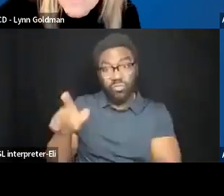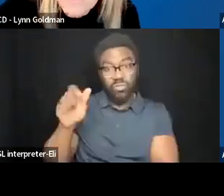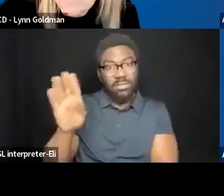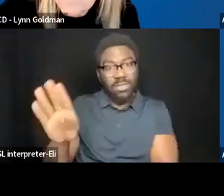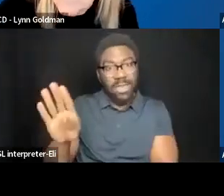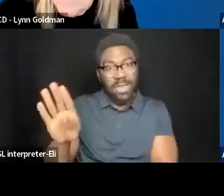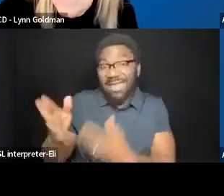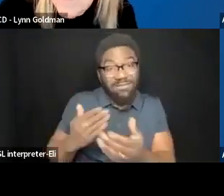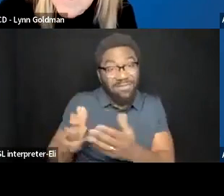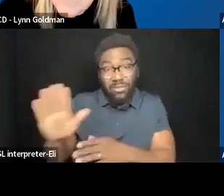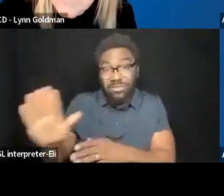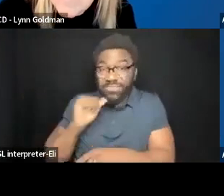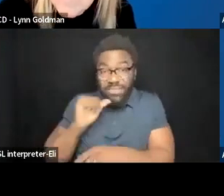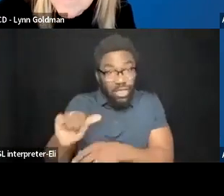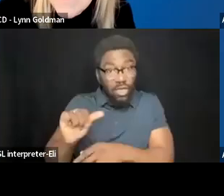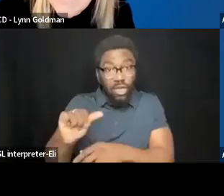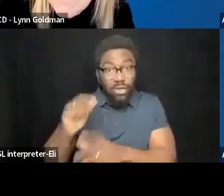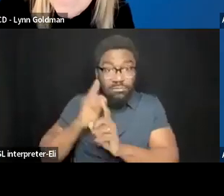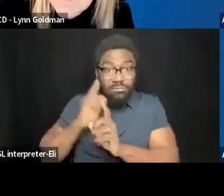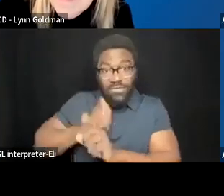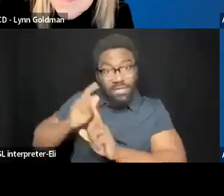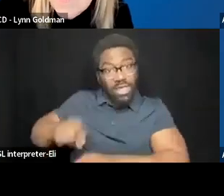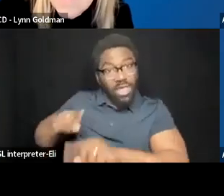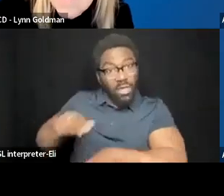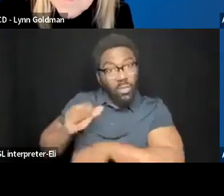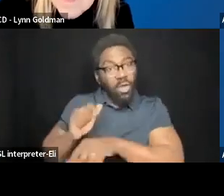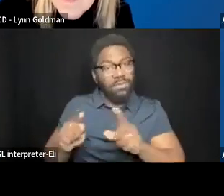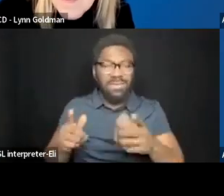So I just think that the agency --